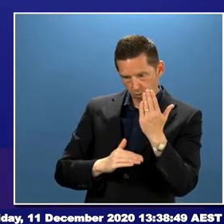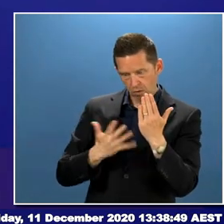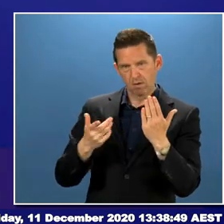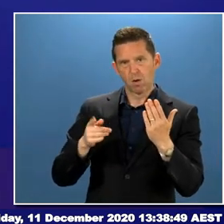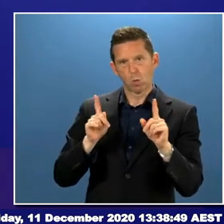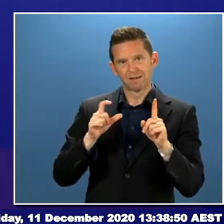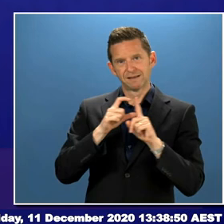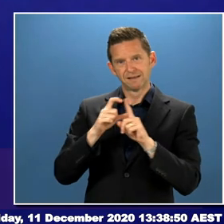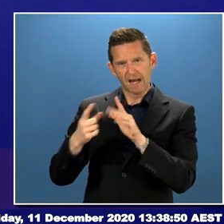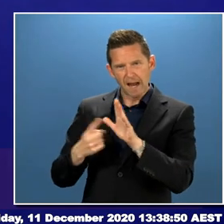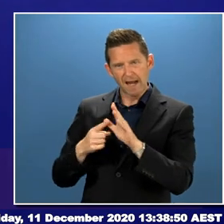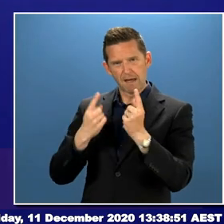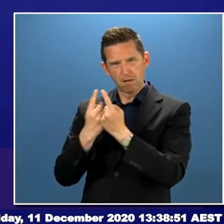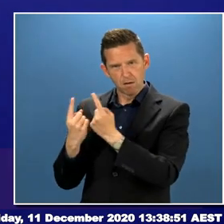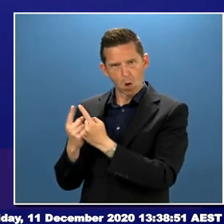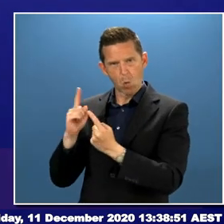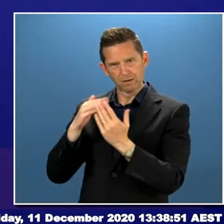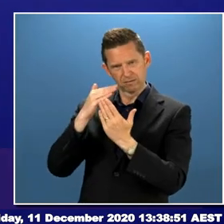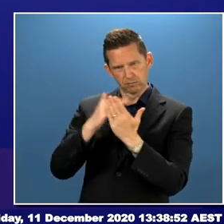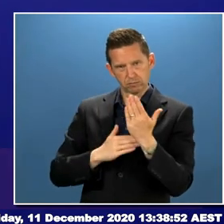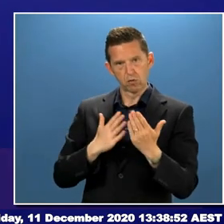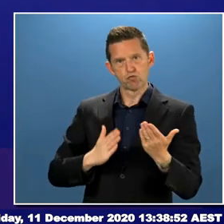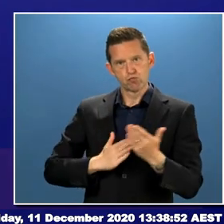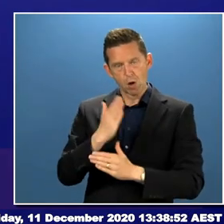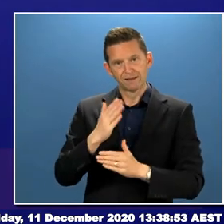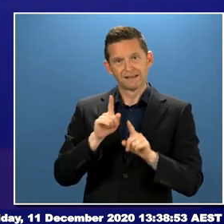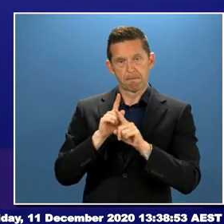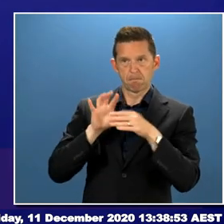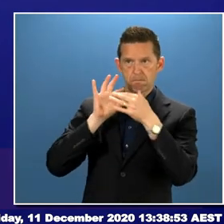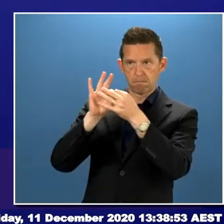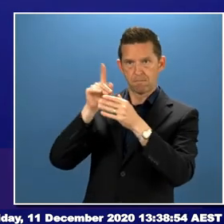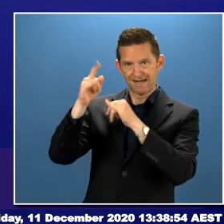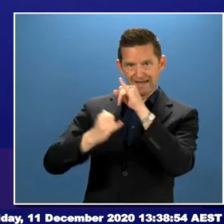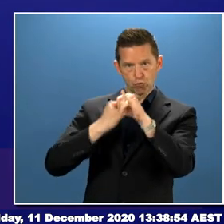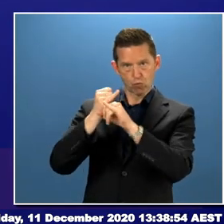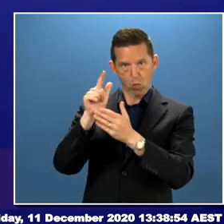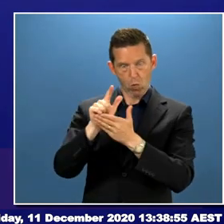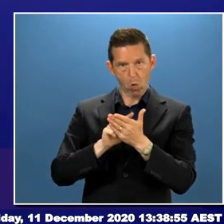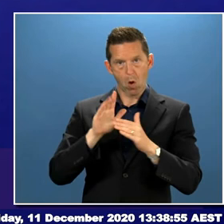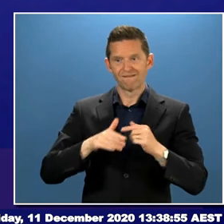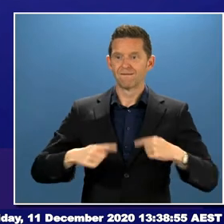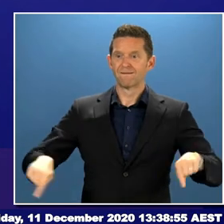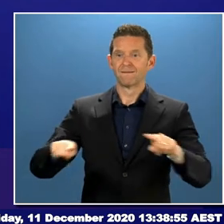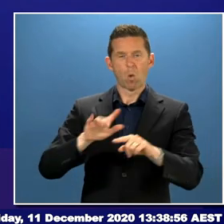international law the right of people with disability to participate in the labour force.